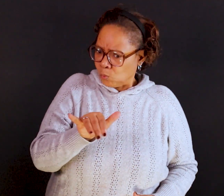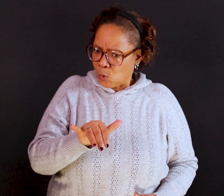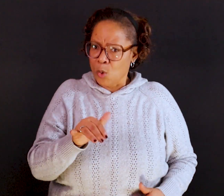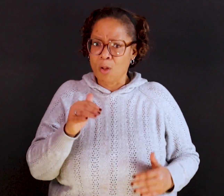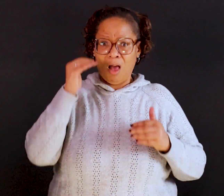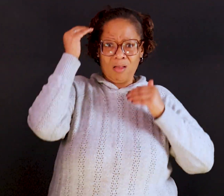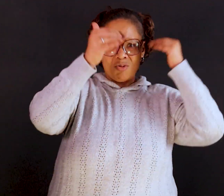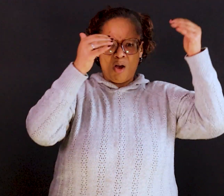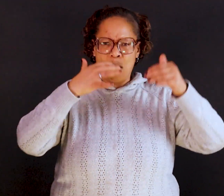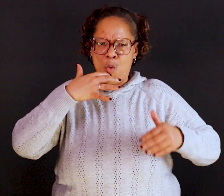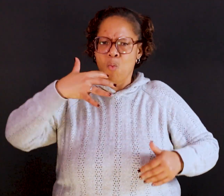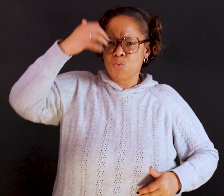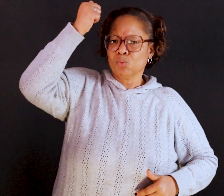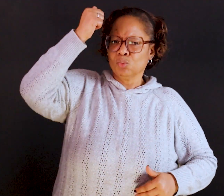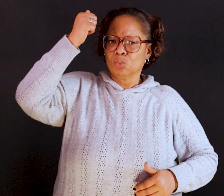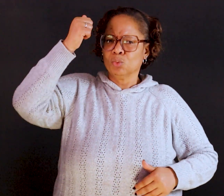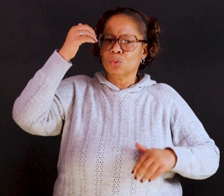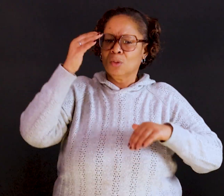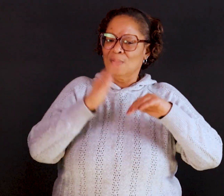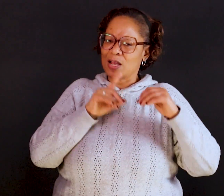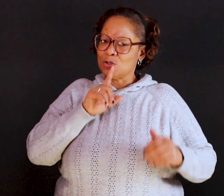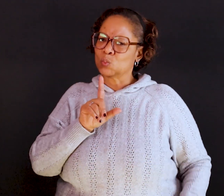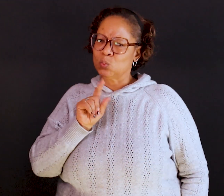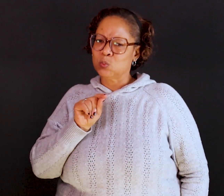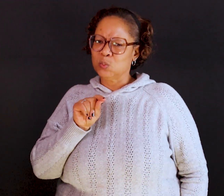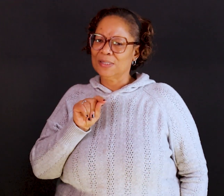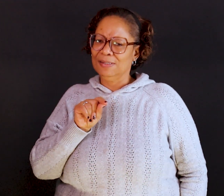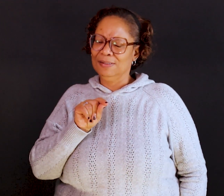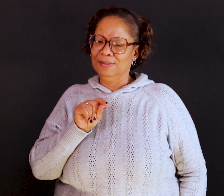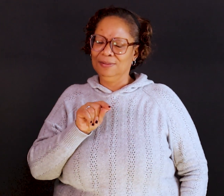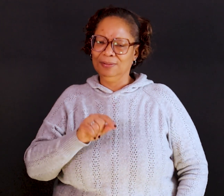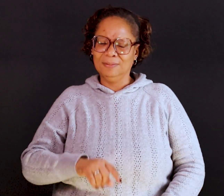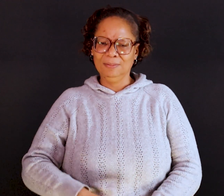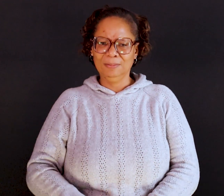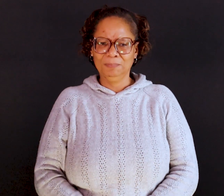And adults older than 20.